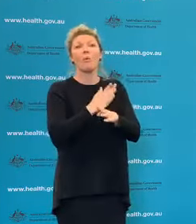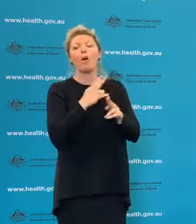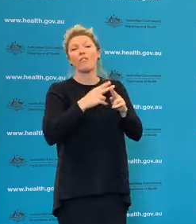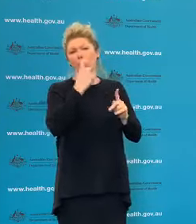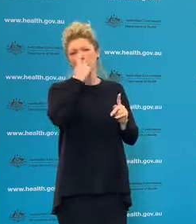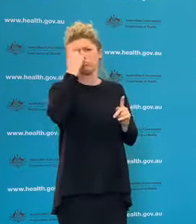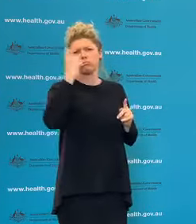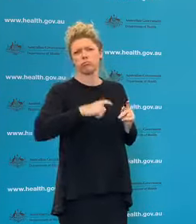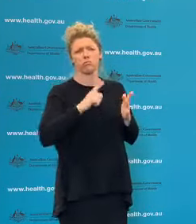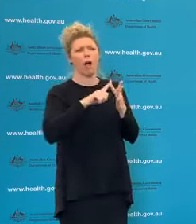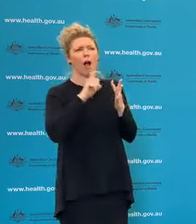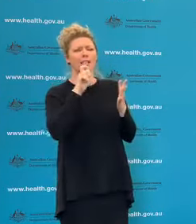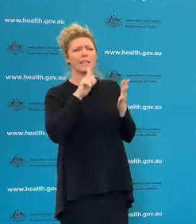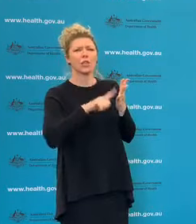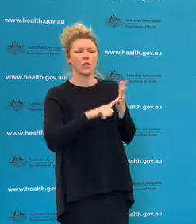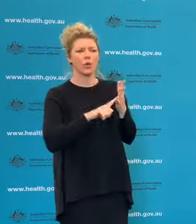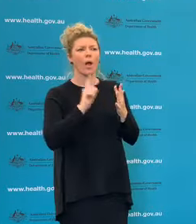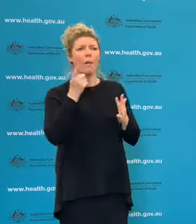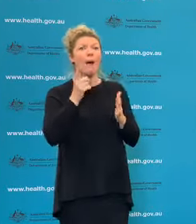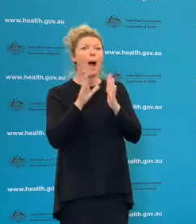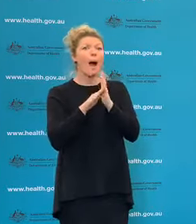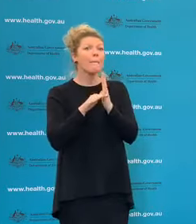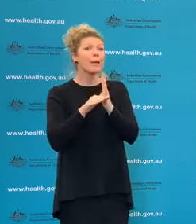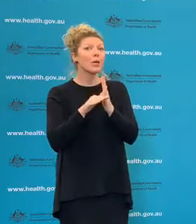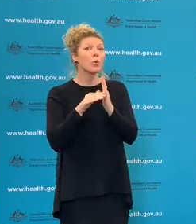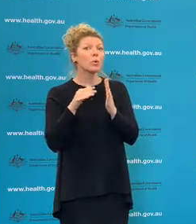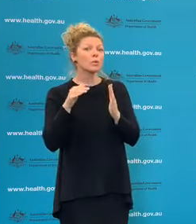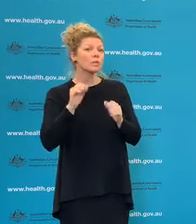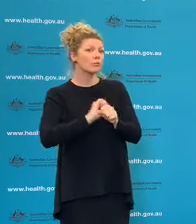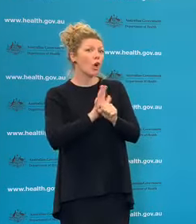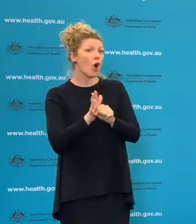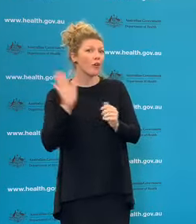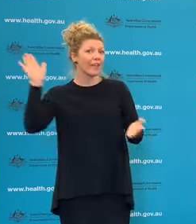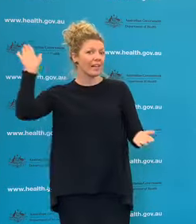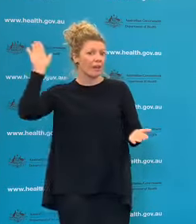Because we flattened the curve thankfully we've not needed them but we